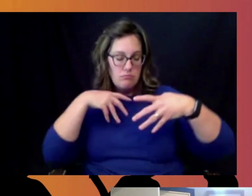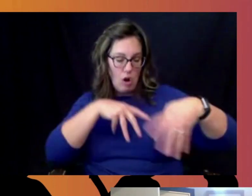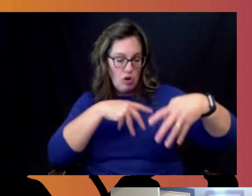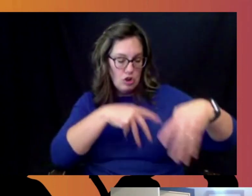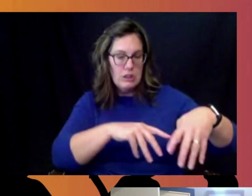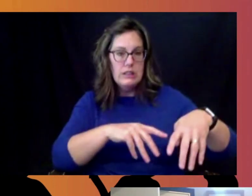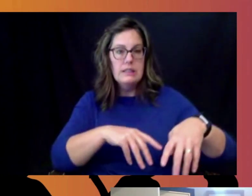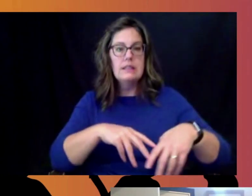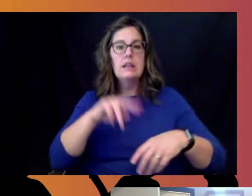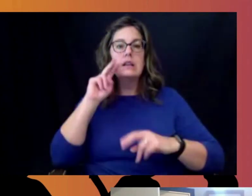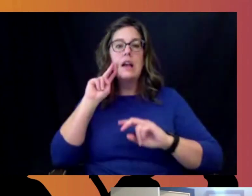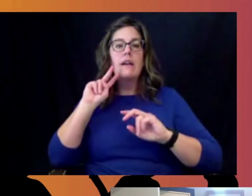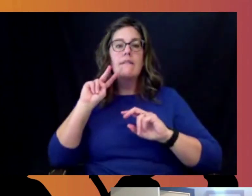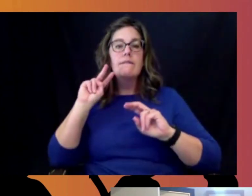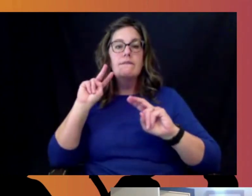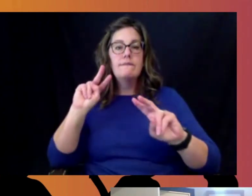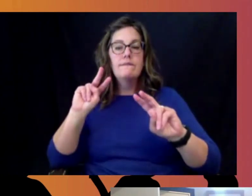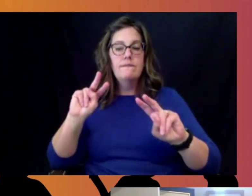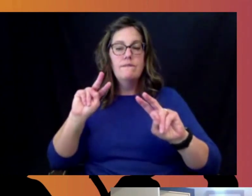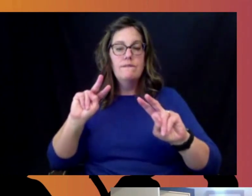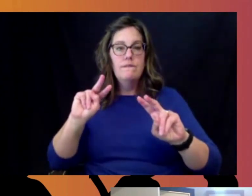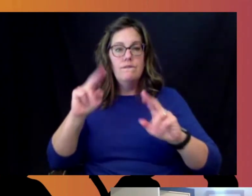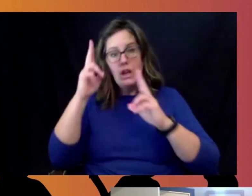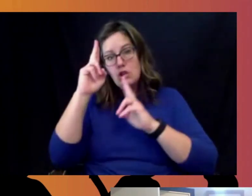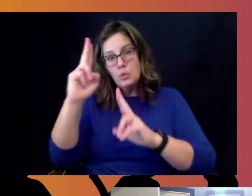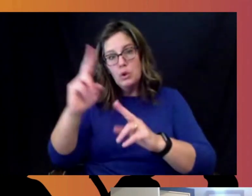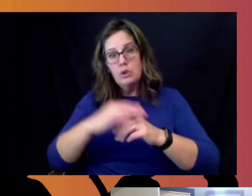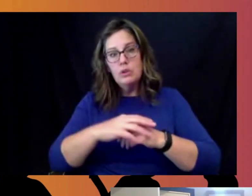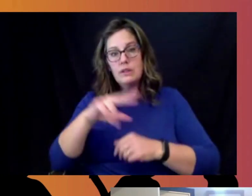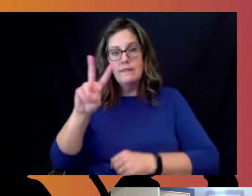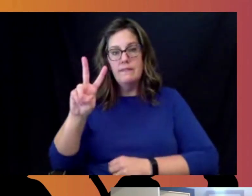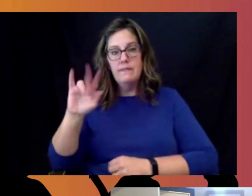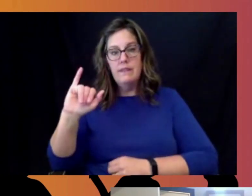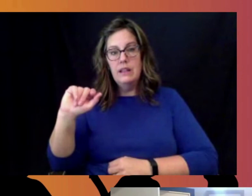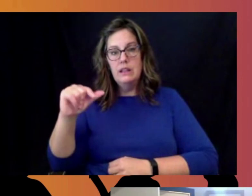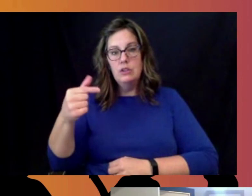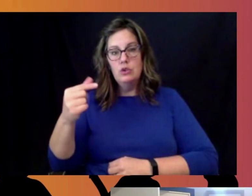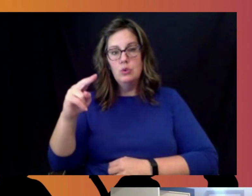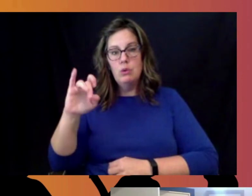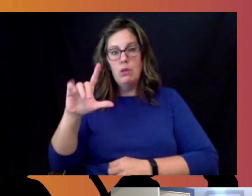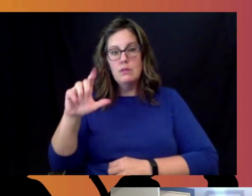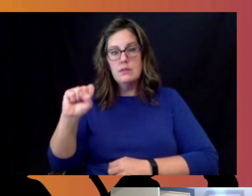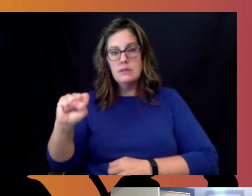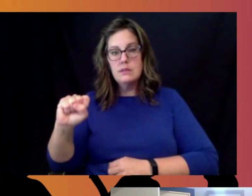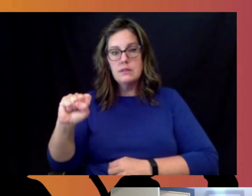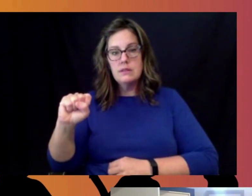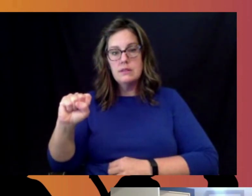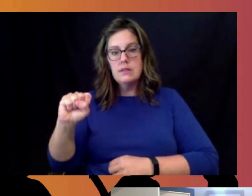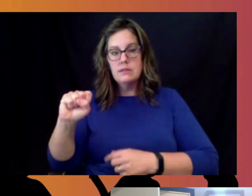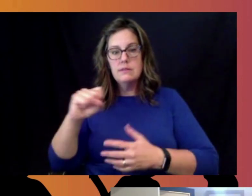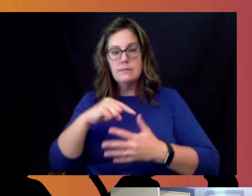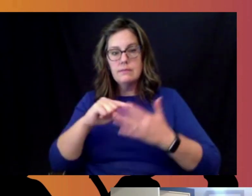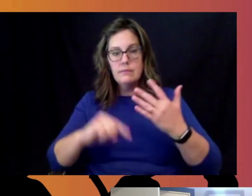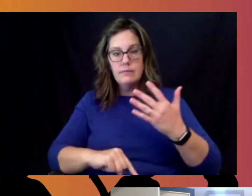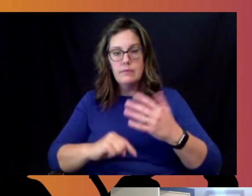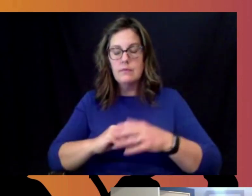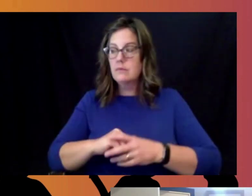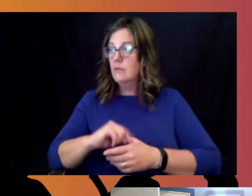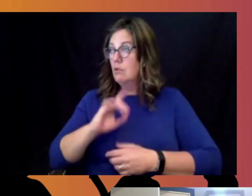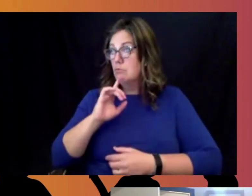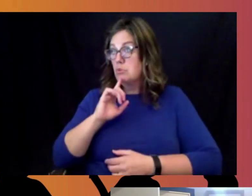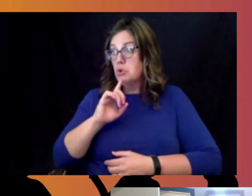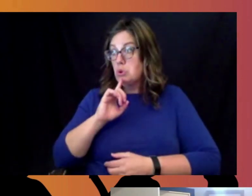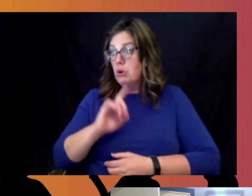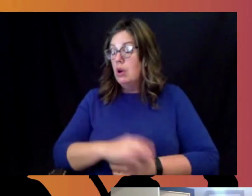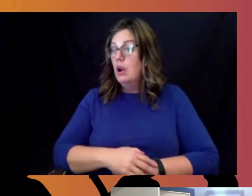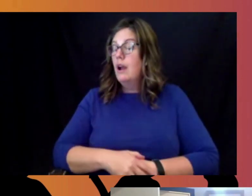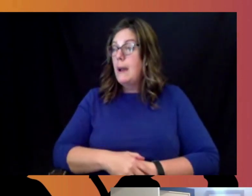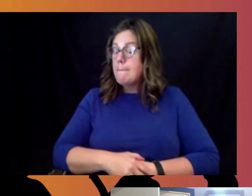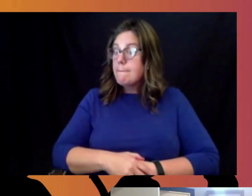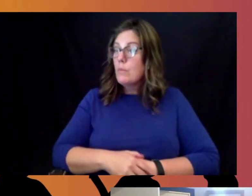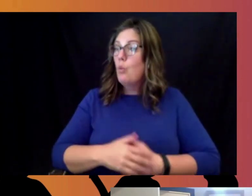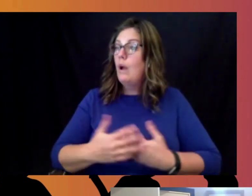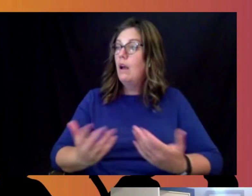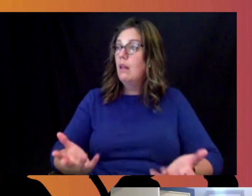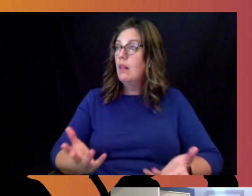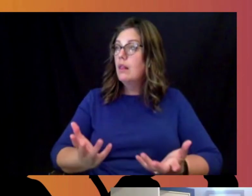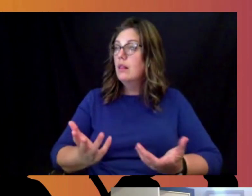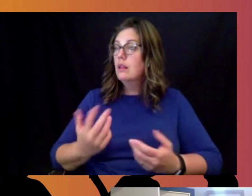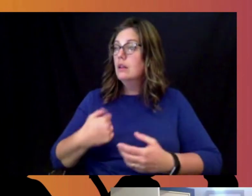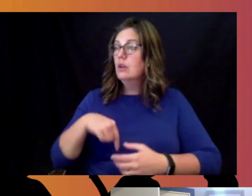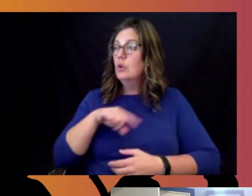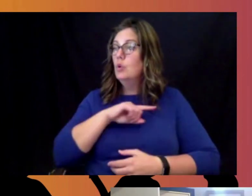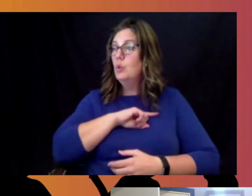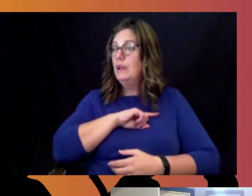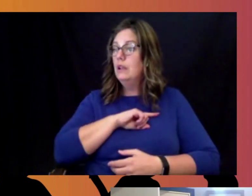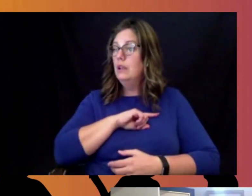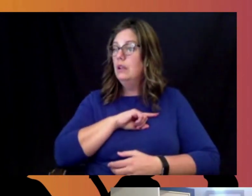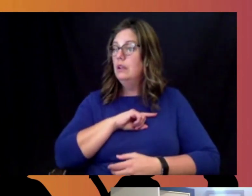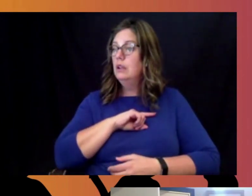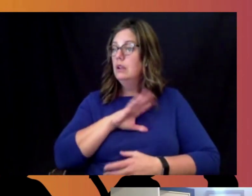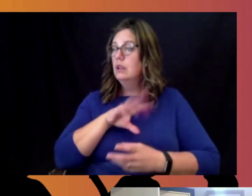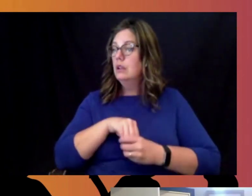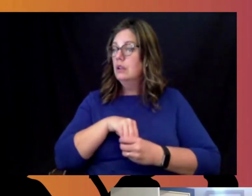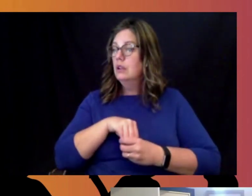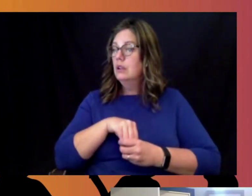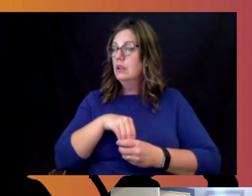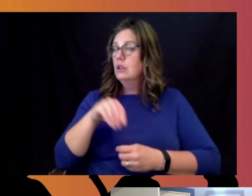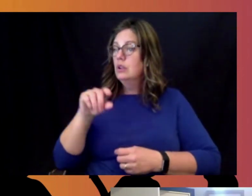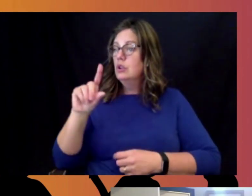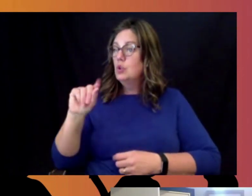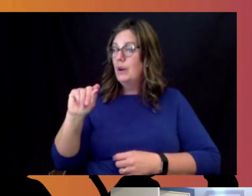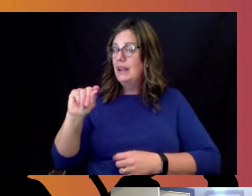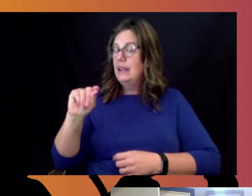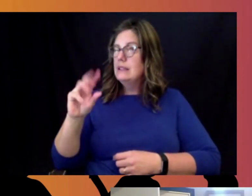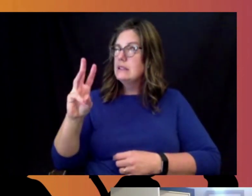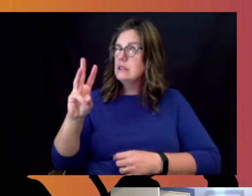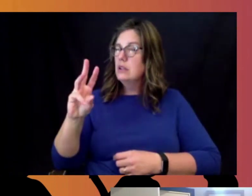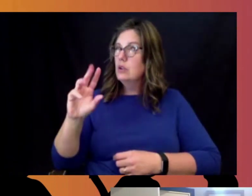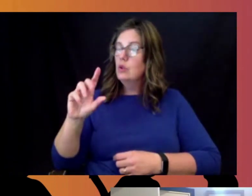everything like that sure sure um well uh some we in 2016 2015 we launched our campaign which